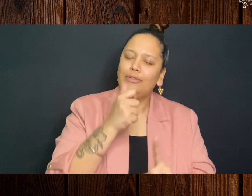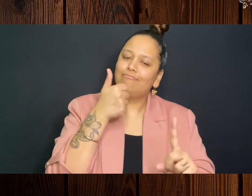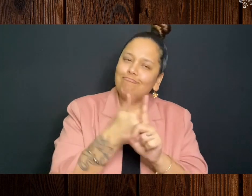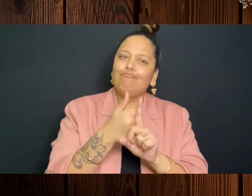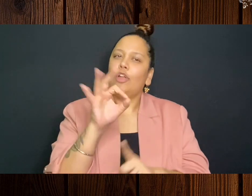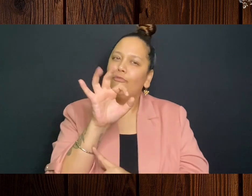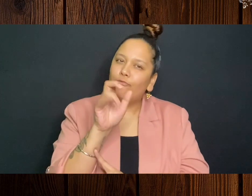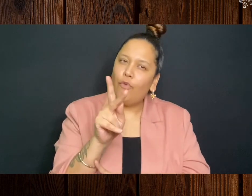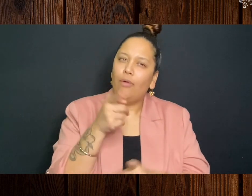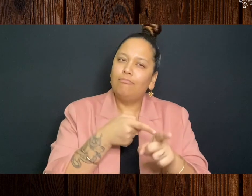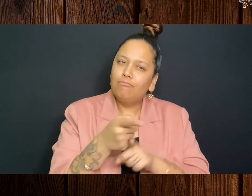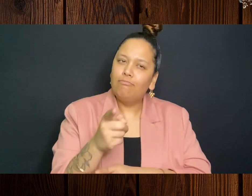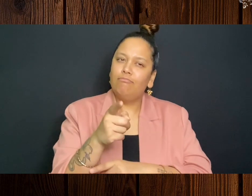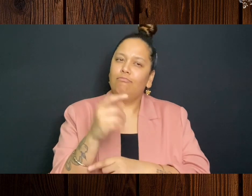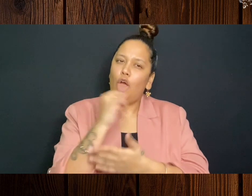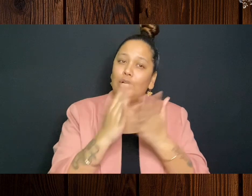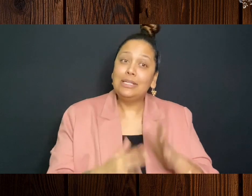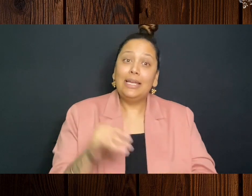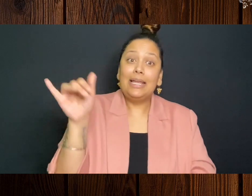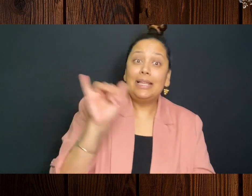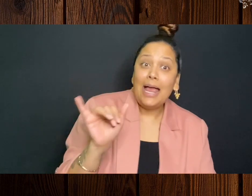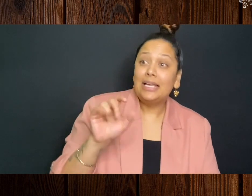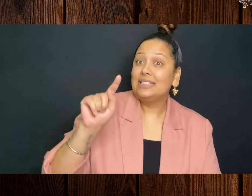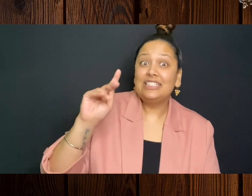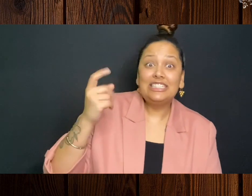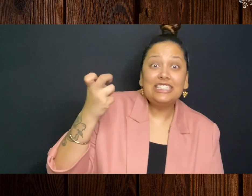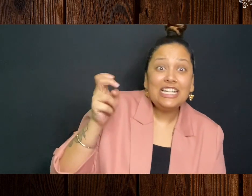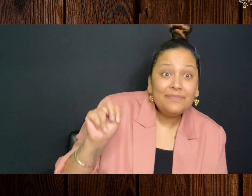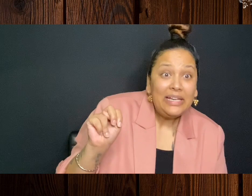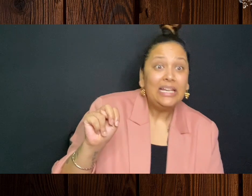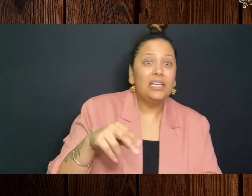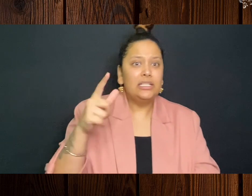For artists like Stephen Sanchez, his album is just folk through and through,